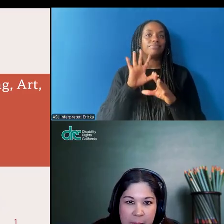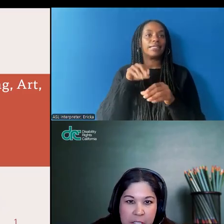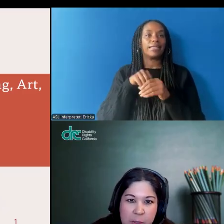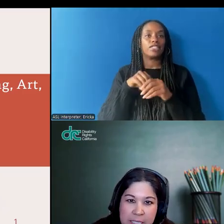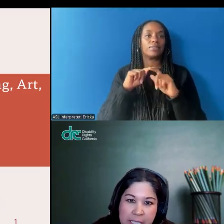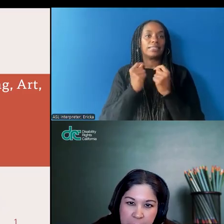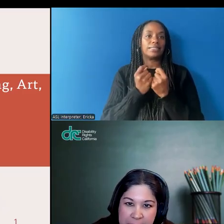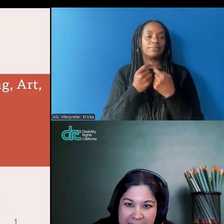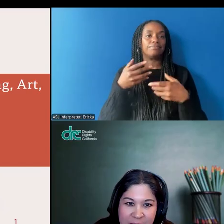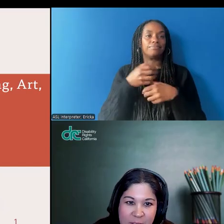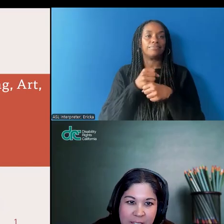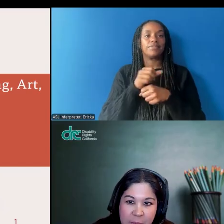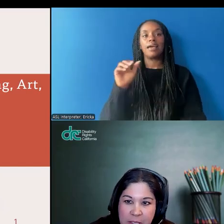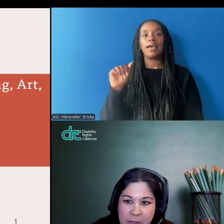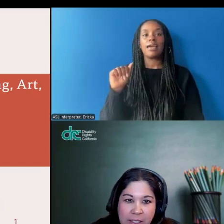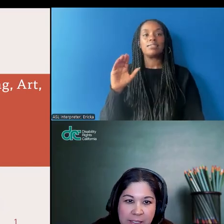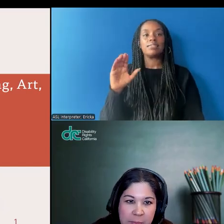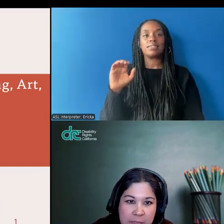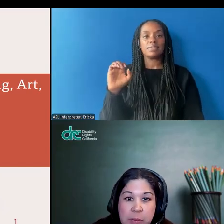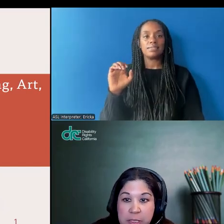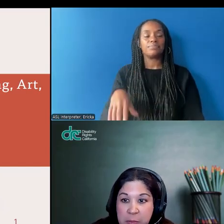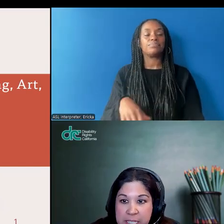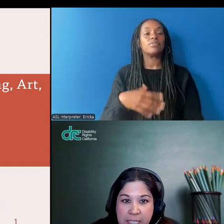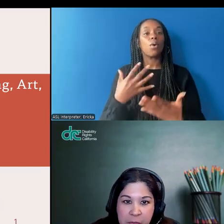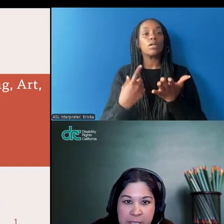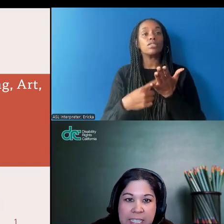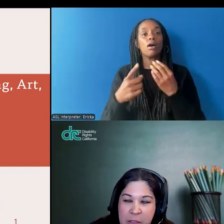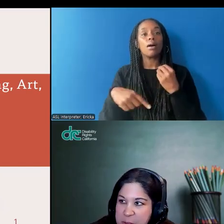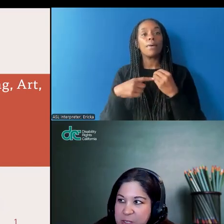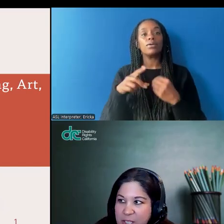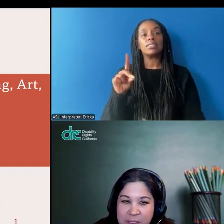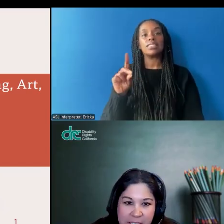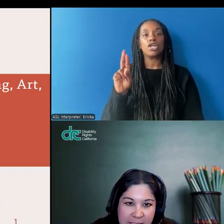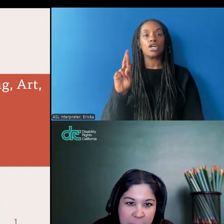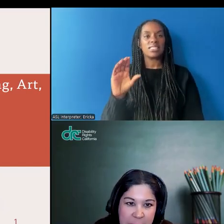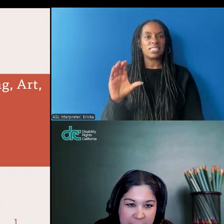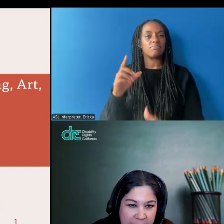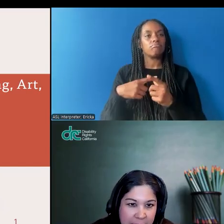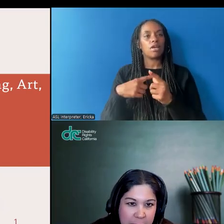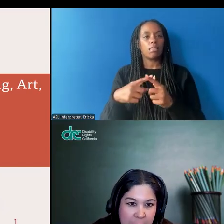And I just want to take a few minutes to talk about, Disability Rights California. And then we'll start with the webinar.